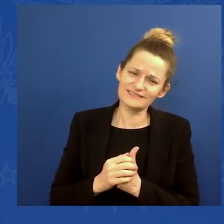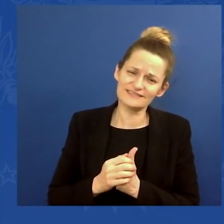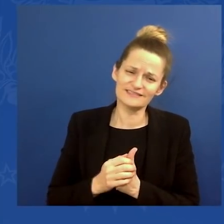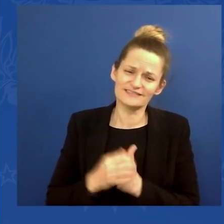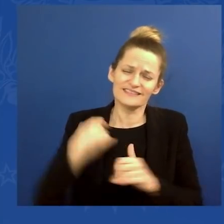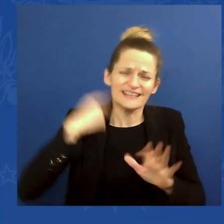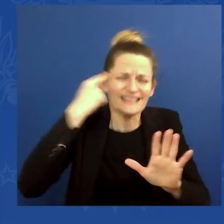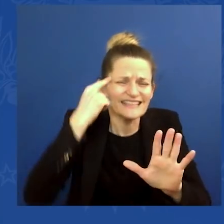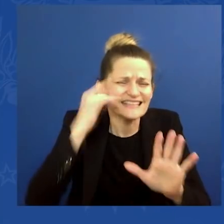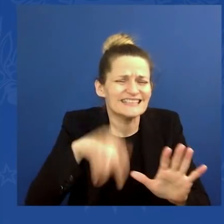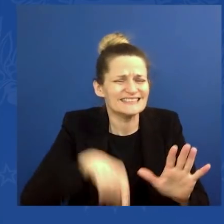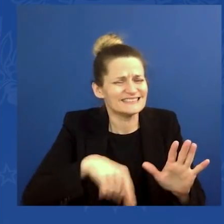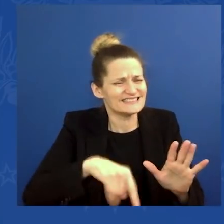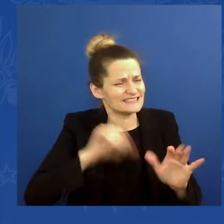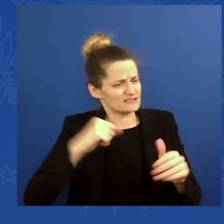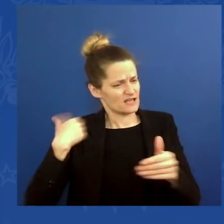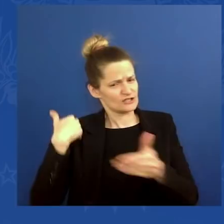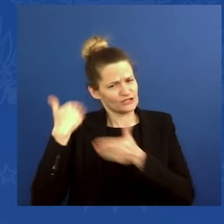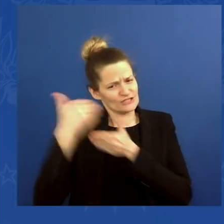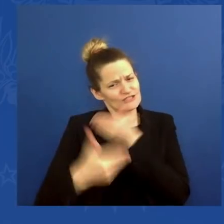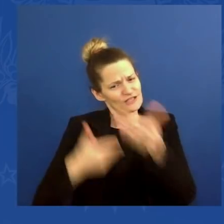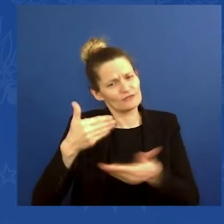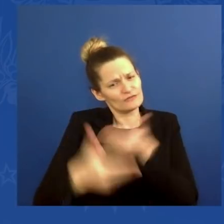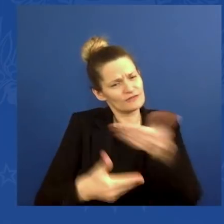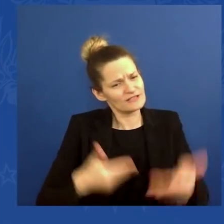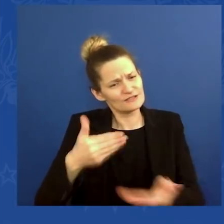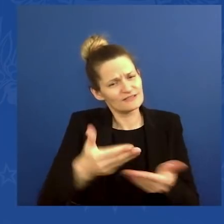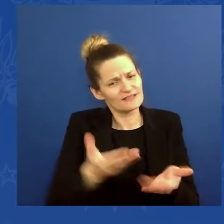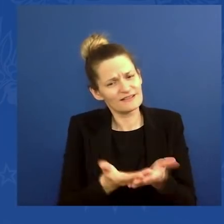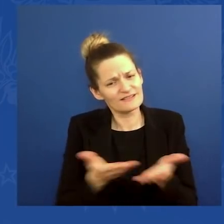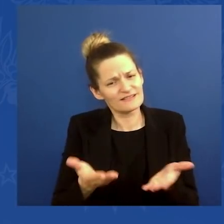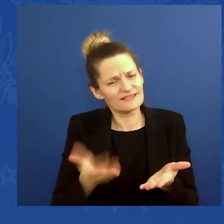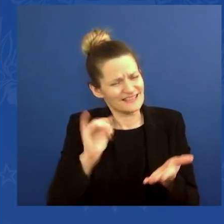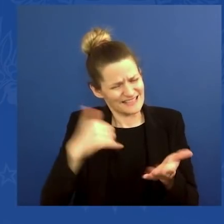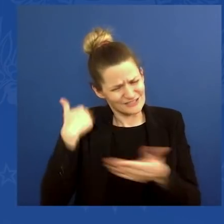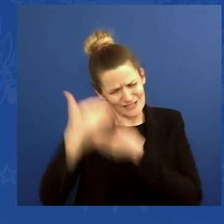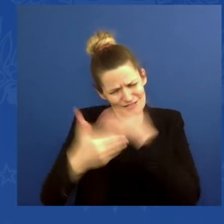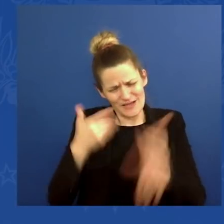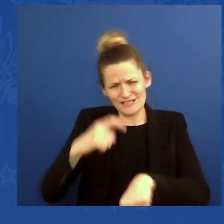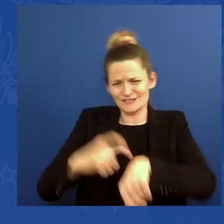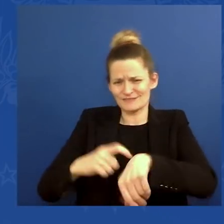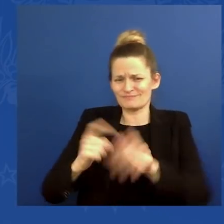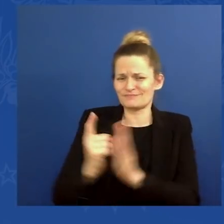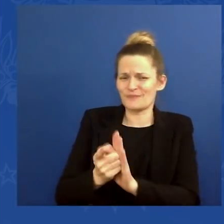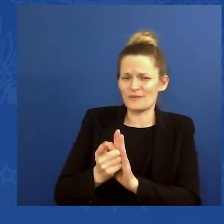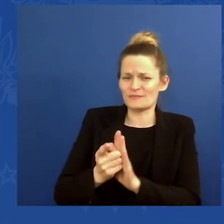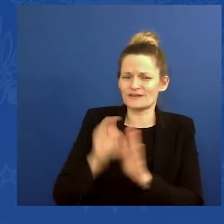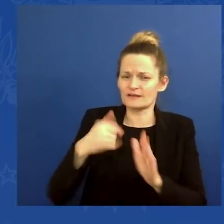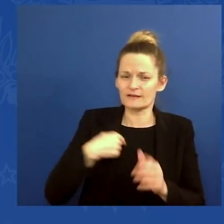And it occurs every several generations. I think we're in a genuine struggle between autocracies and democracies,